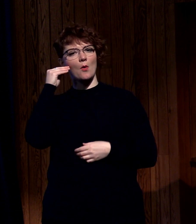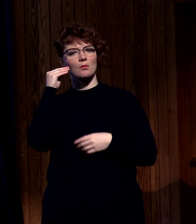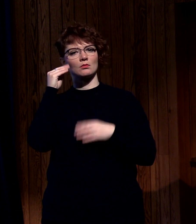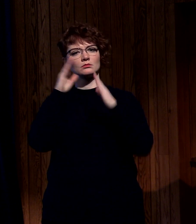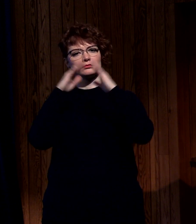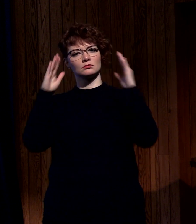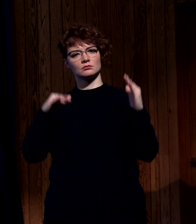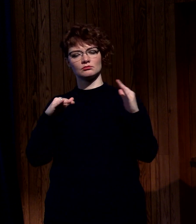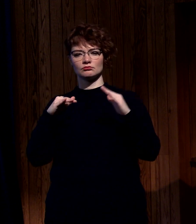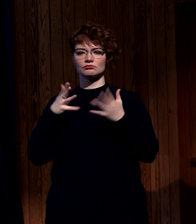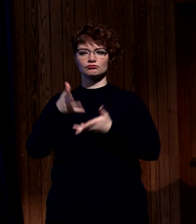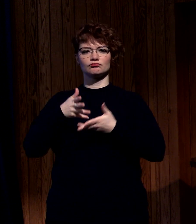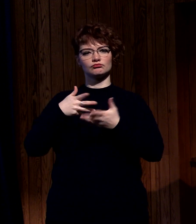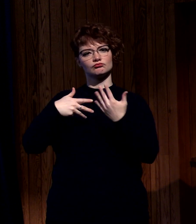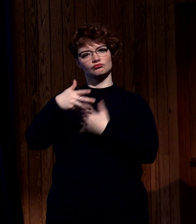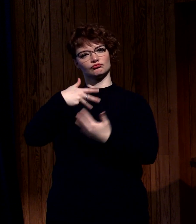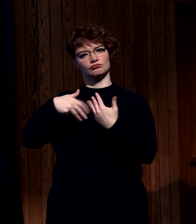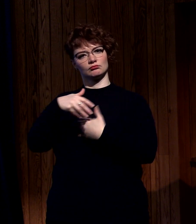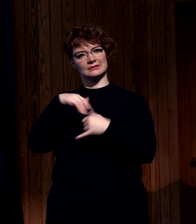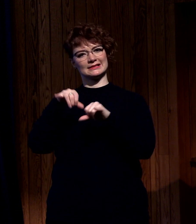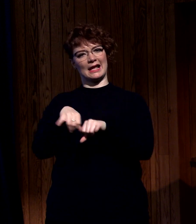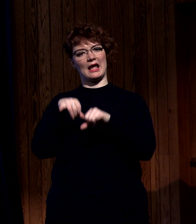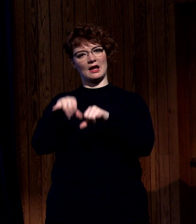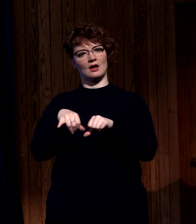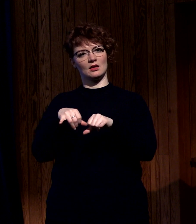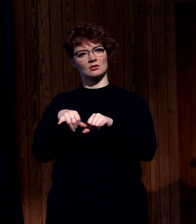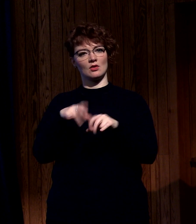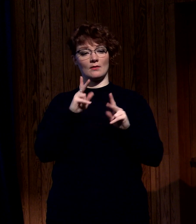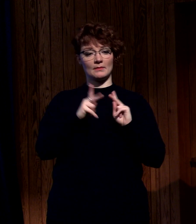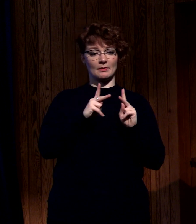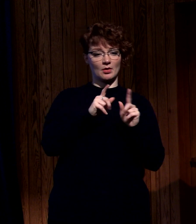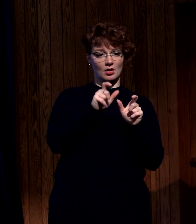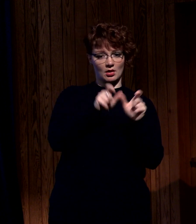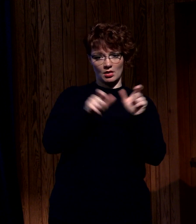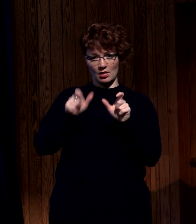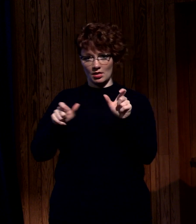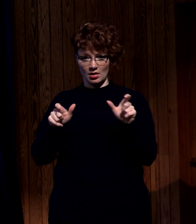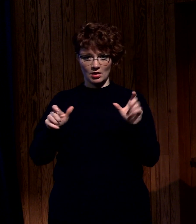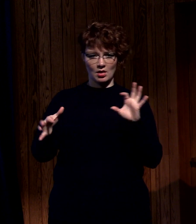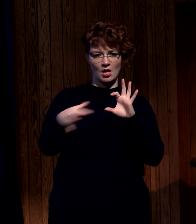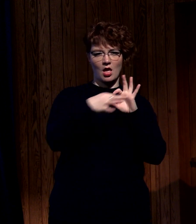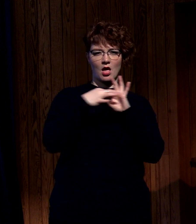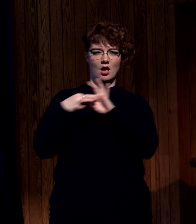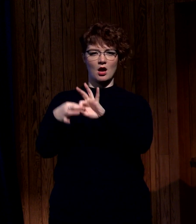habitation, where individuals are so intertwinely connected in